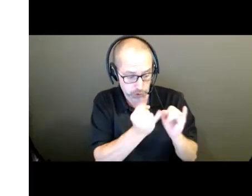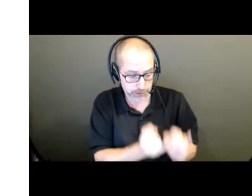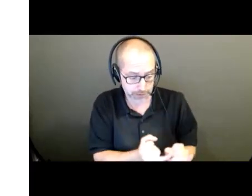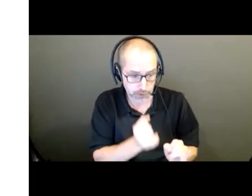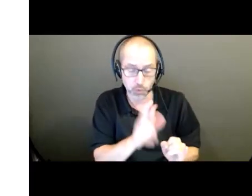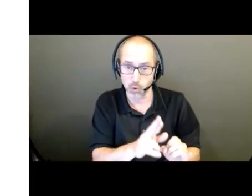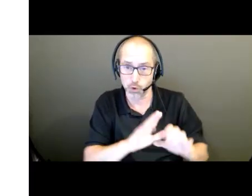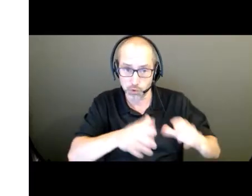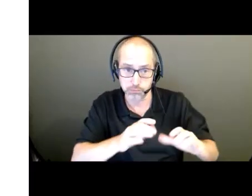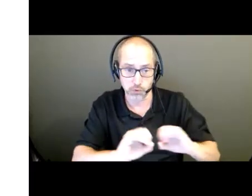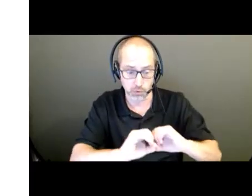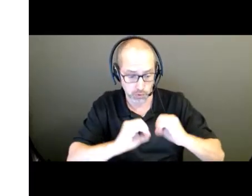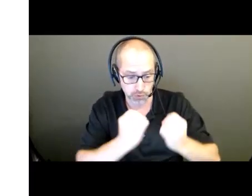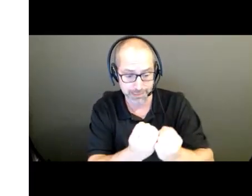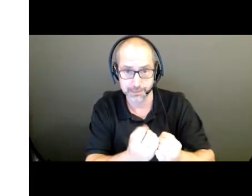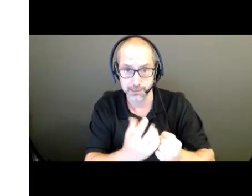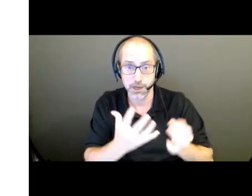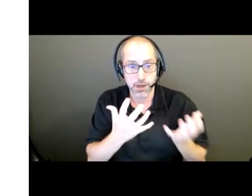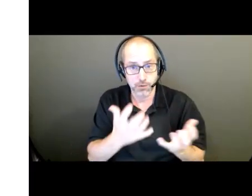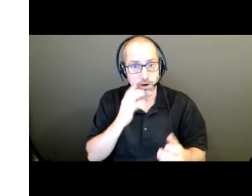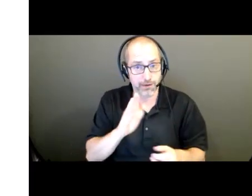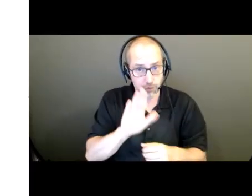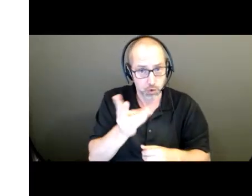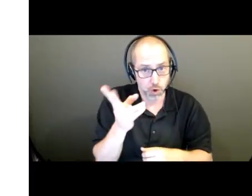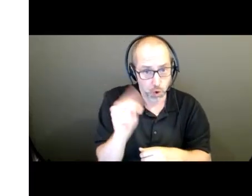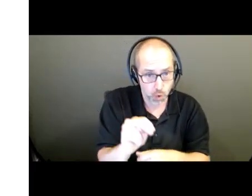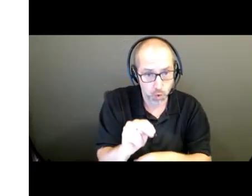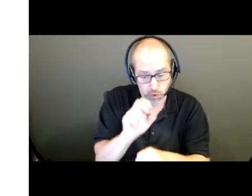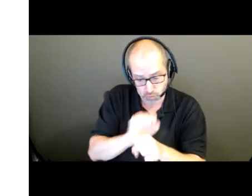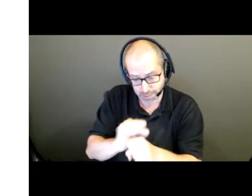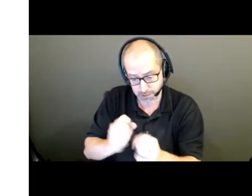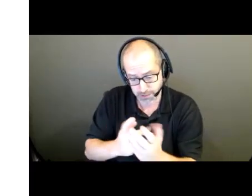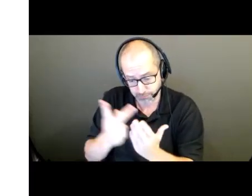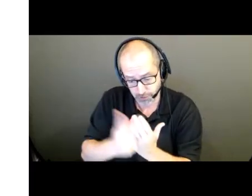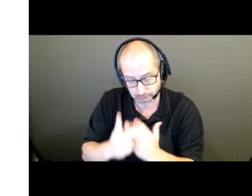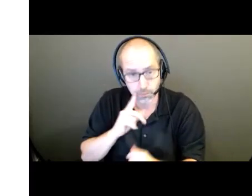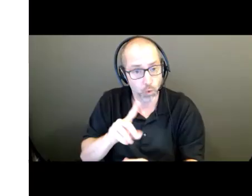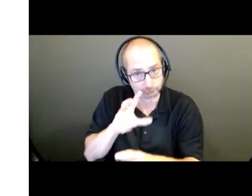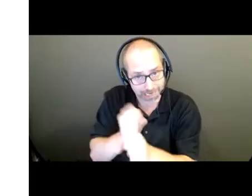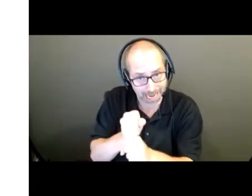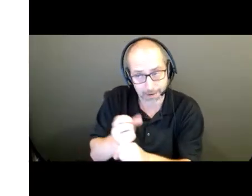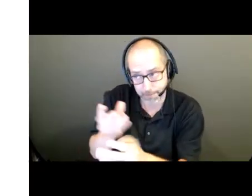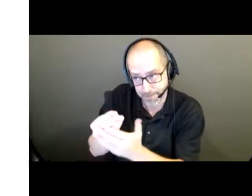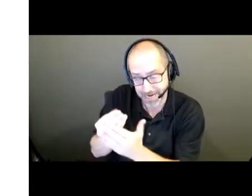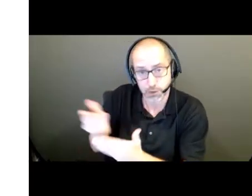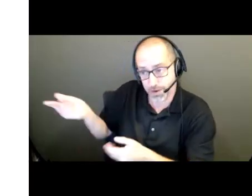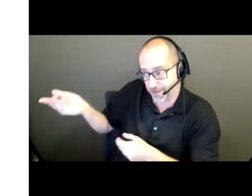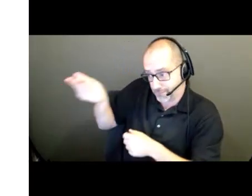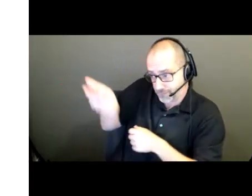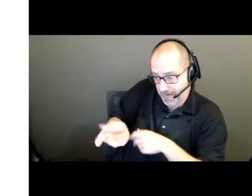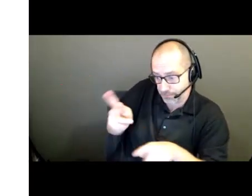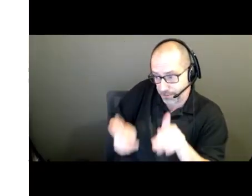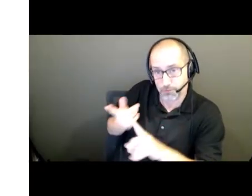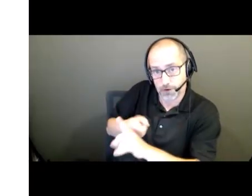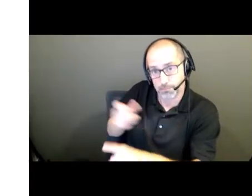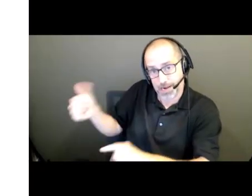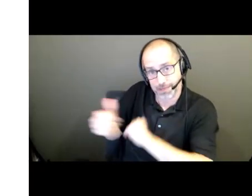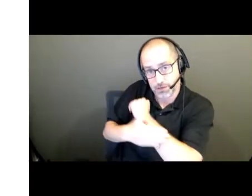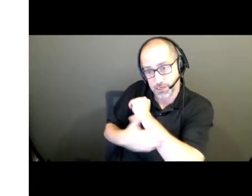organize its own residency program or obtain funding to invite artists from abroad to participate in its residencies, this component does not